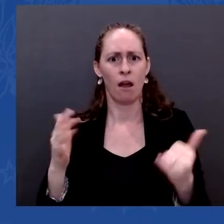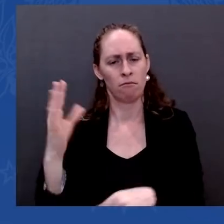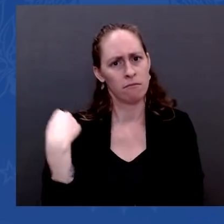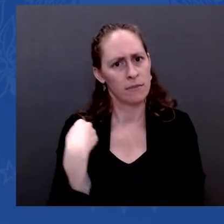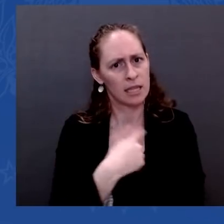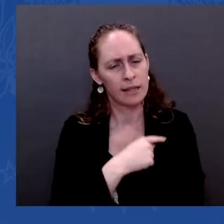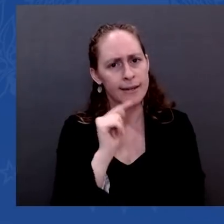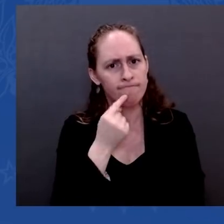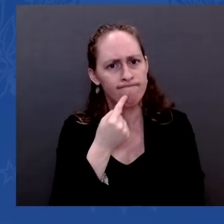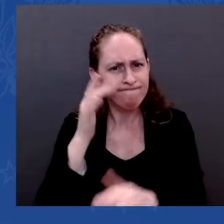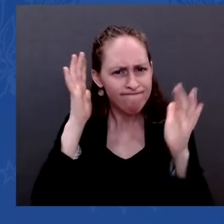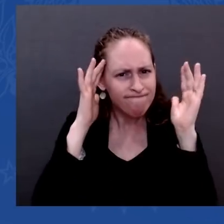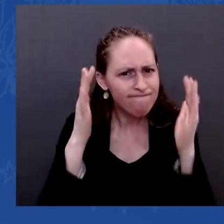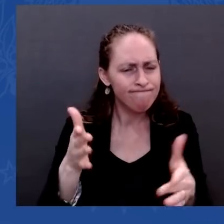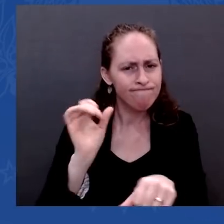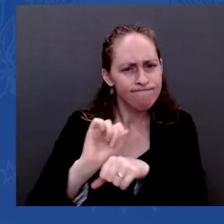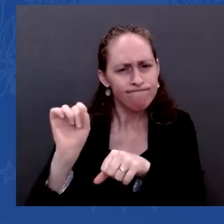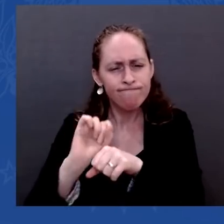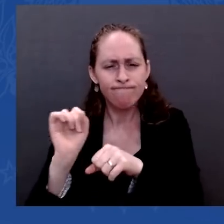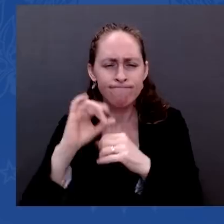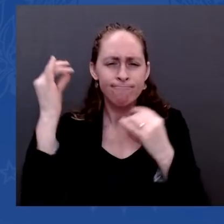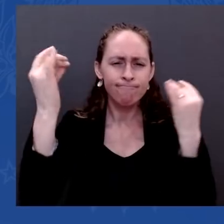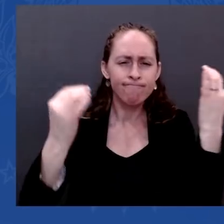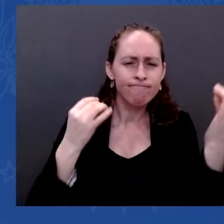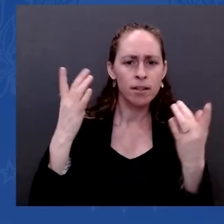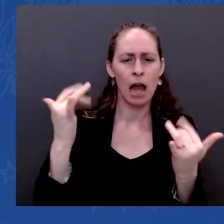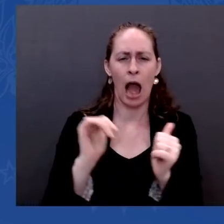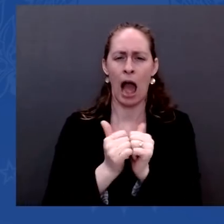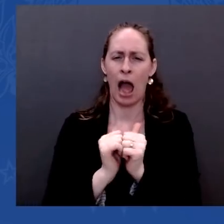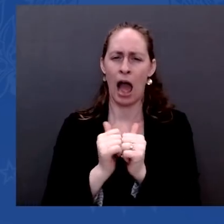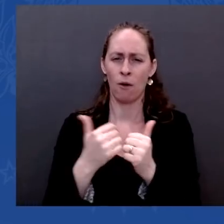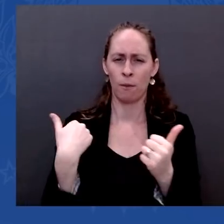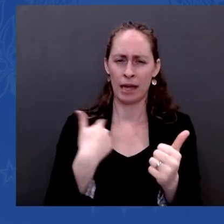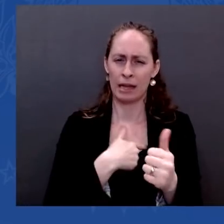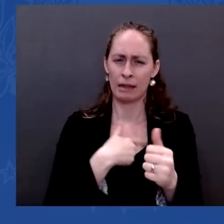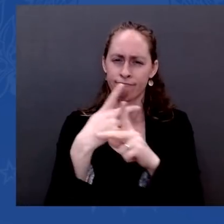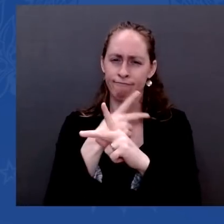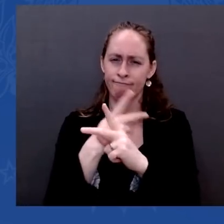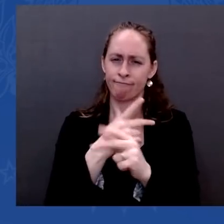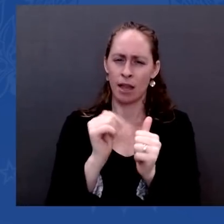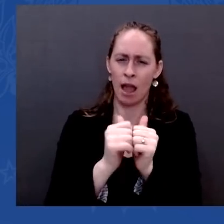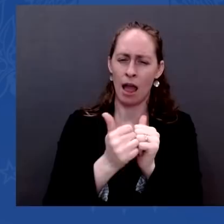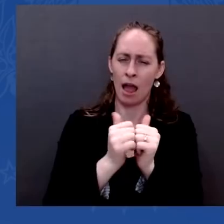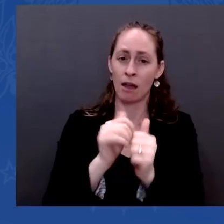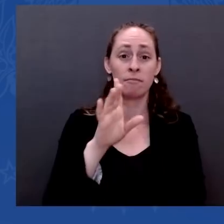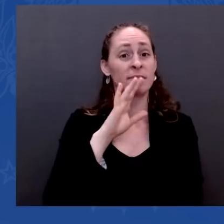can be successful, because climate is a global thing. It doesn't stop at national borders.